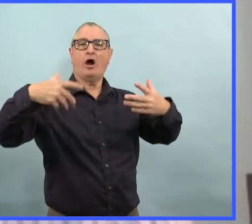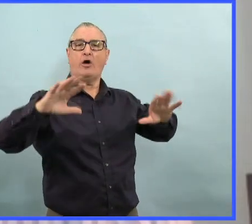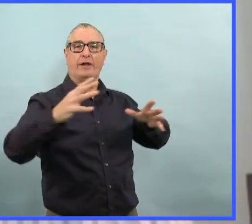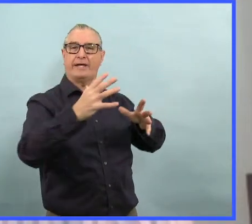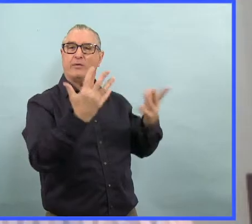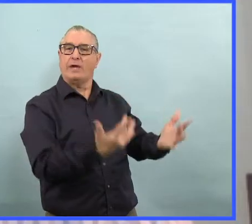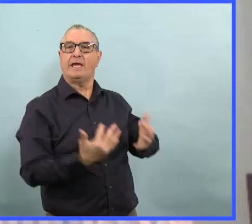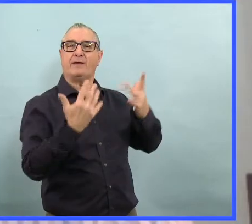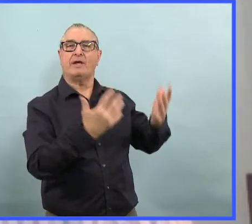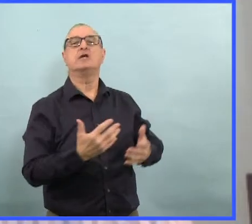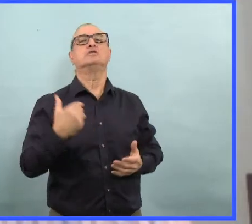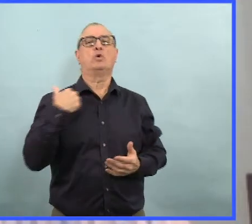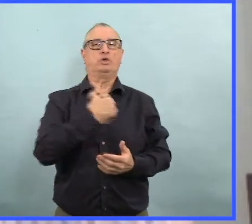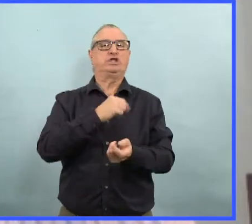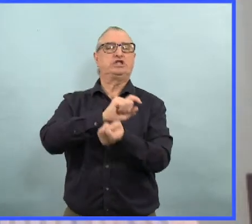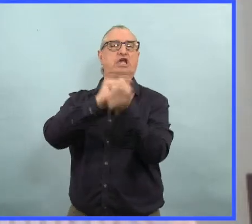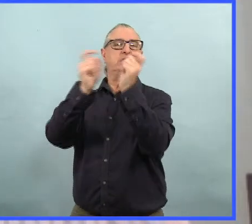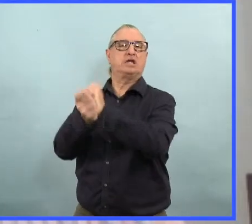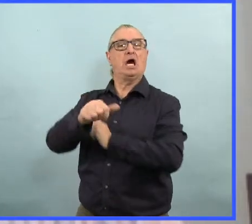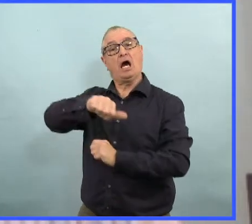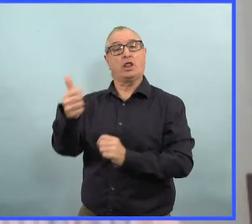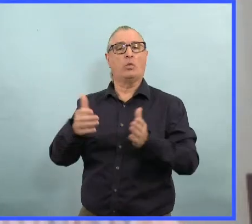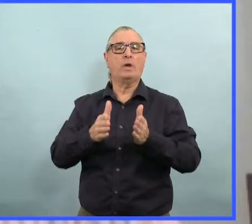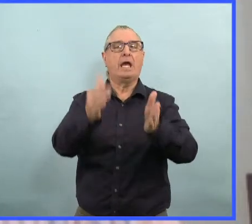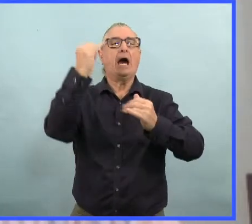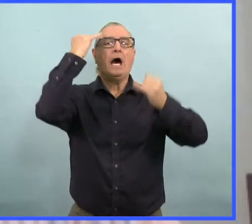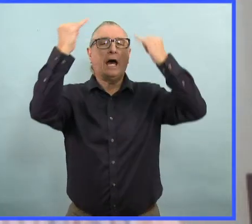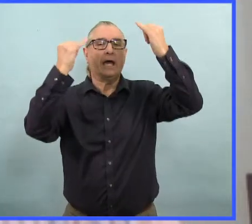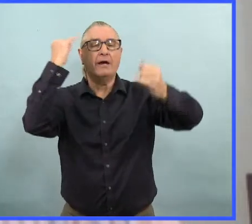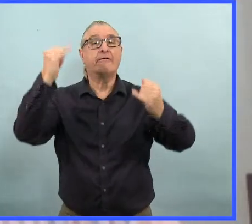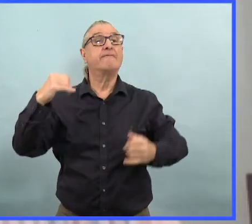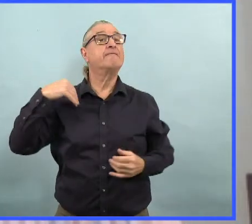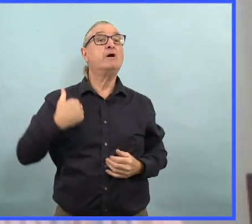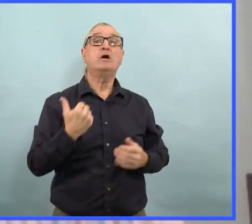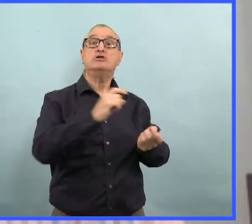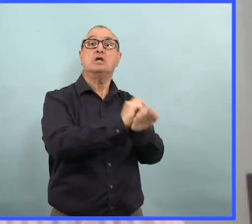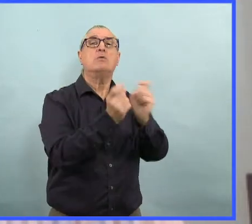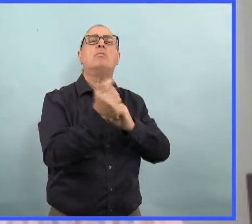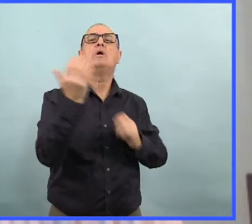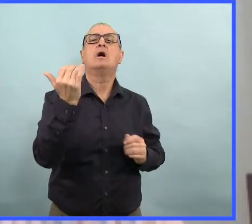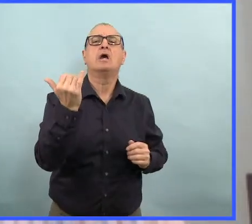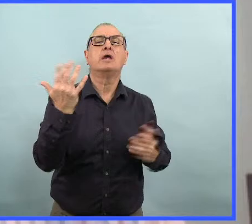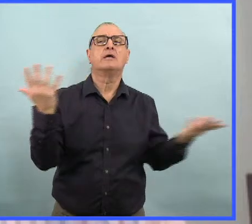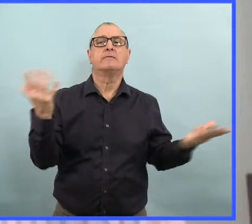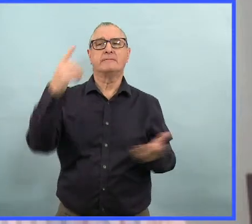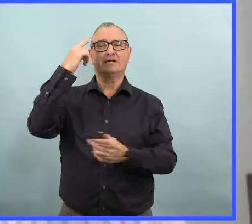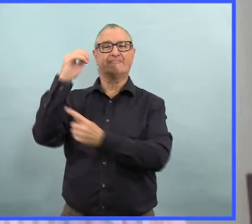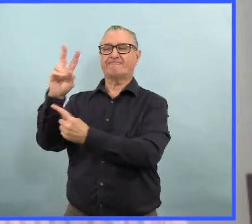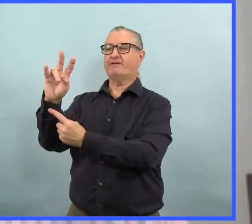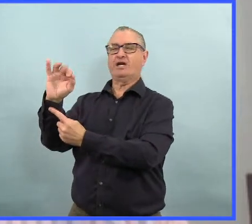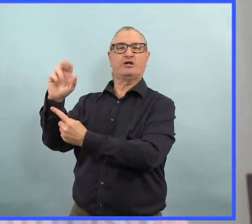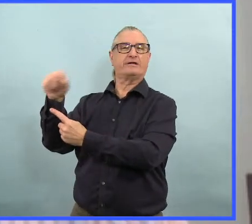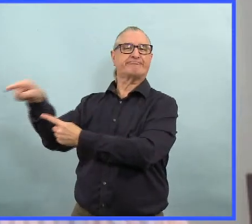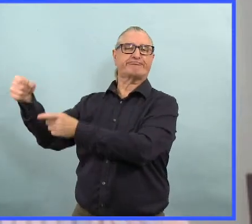virus that has made us change the way we approach our response now you'll also notice that our daily